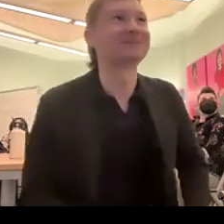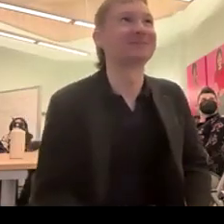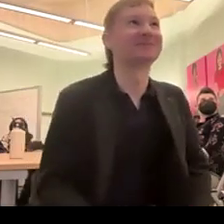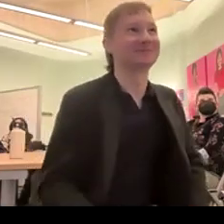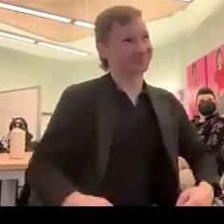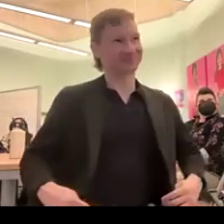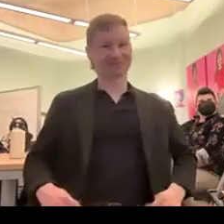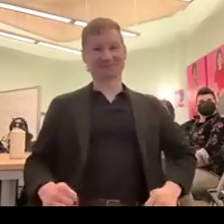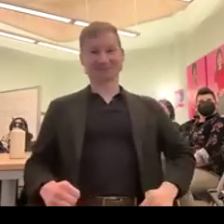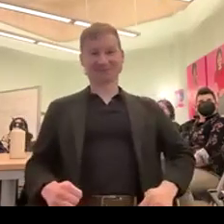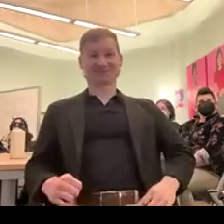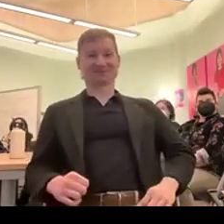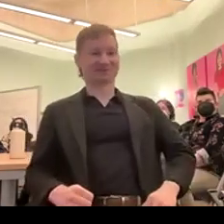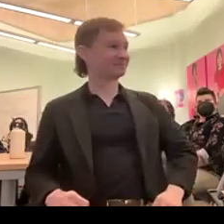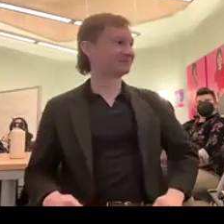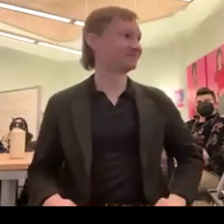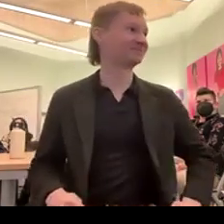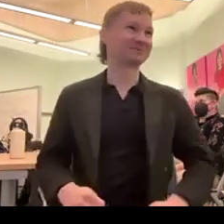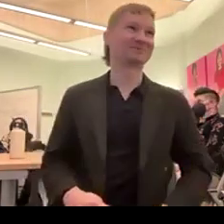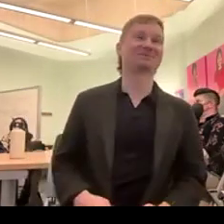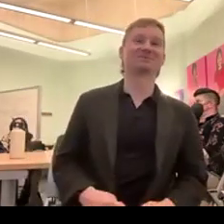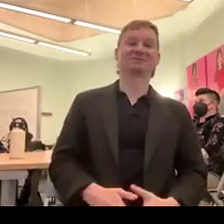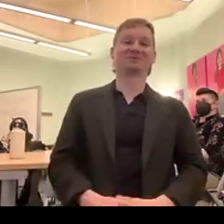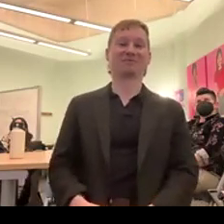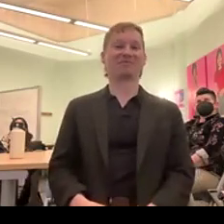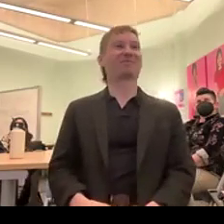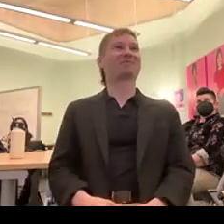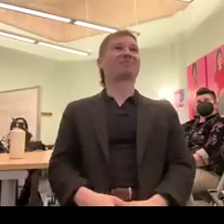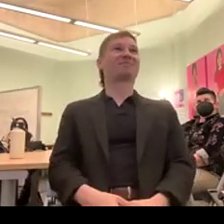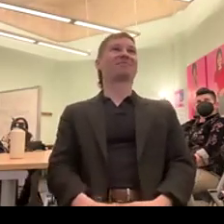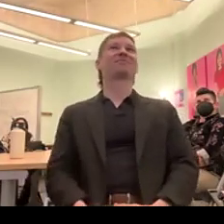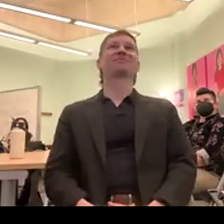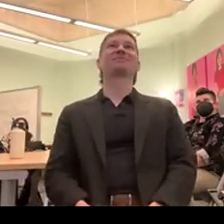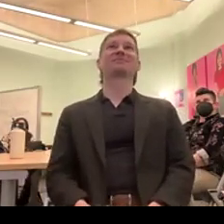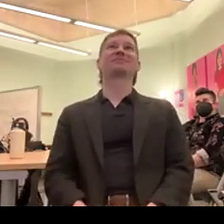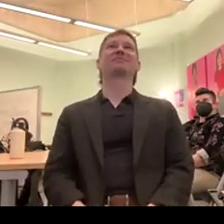I think that's it, if someone else would like to take over.